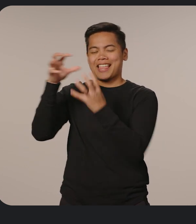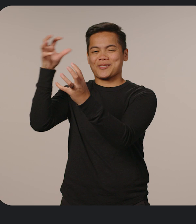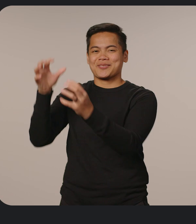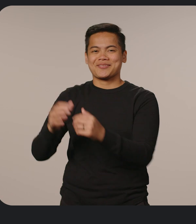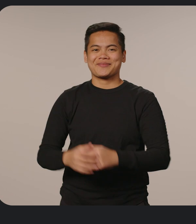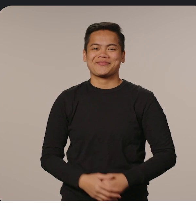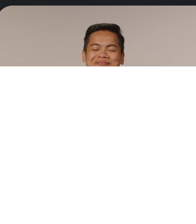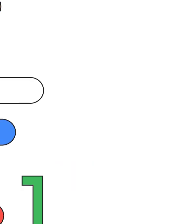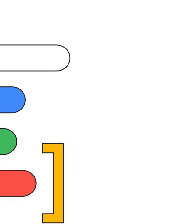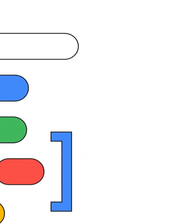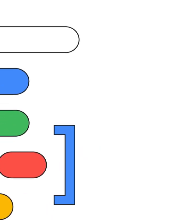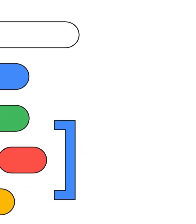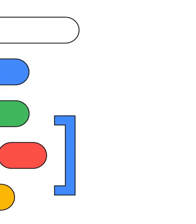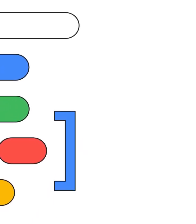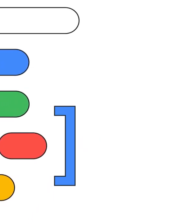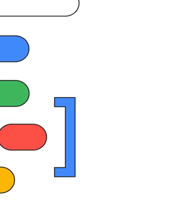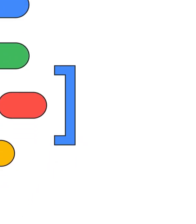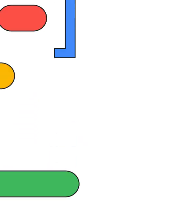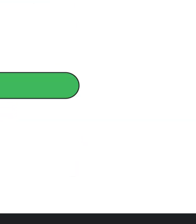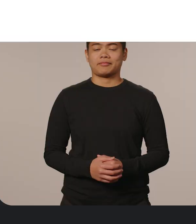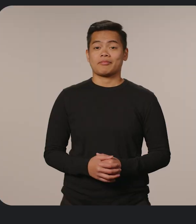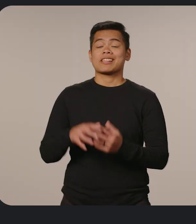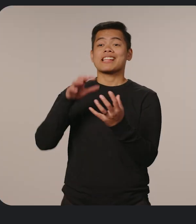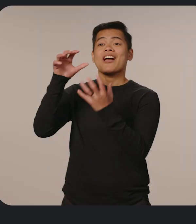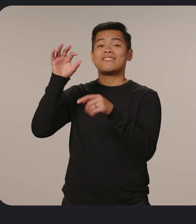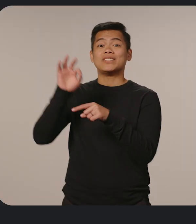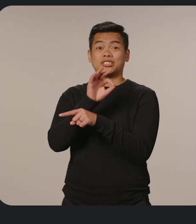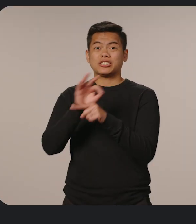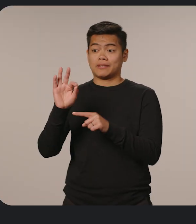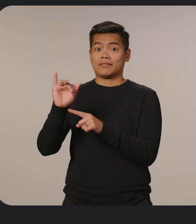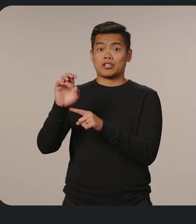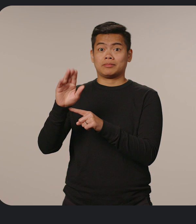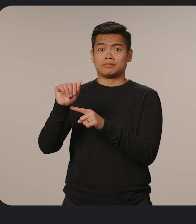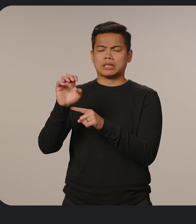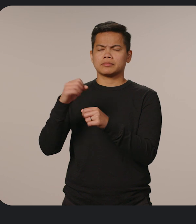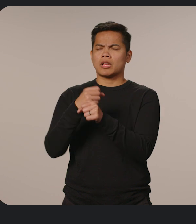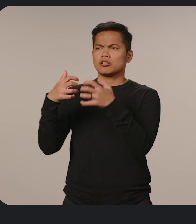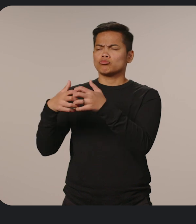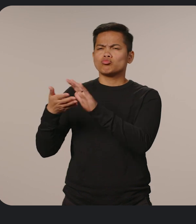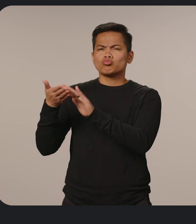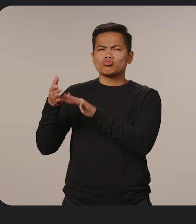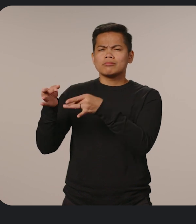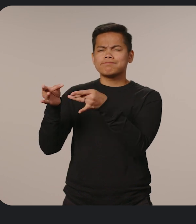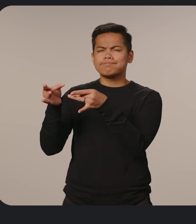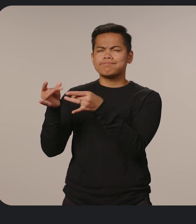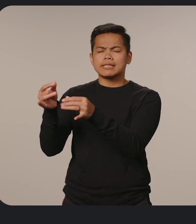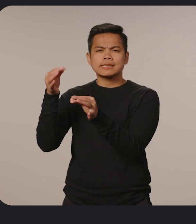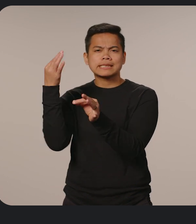Google Cloud Cloud functions